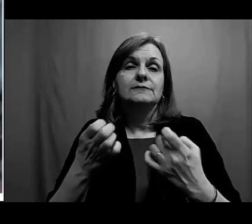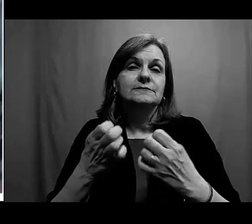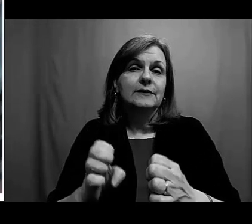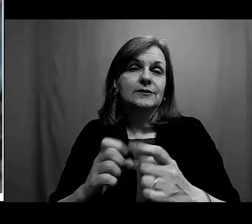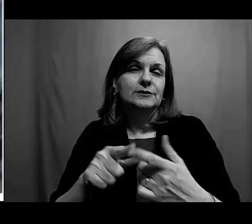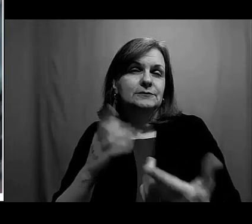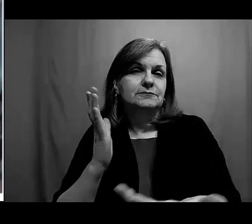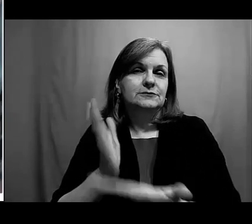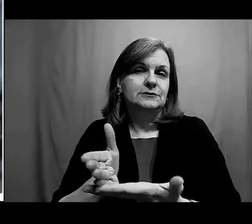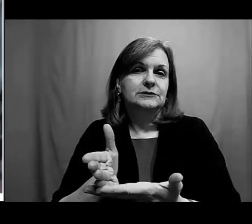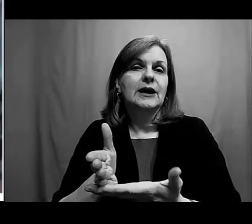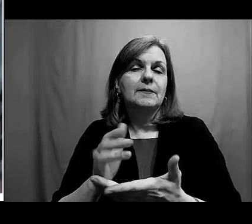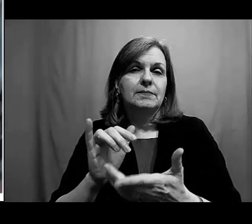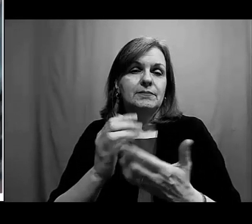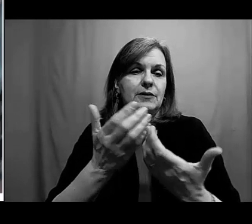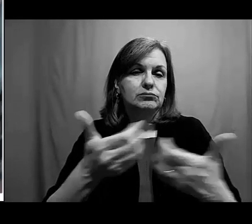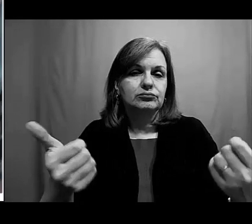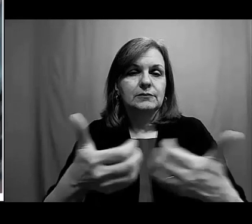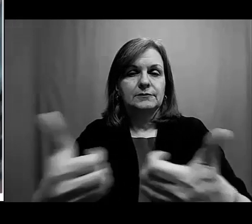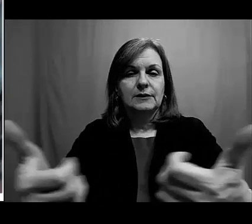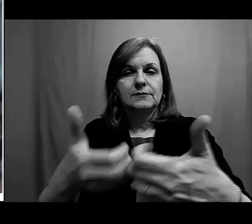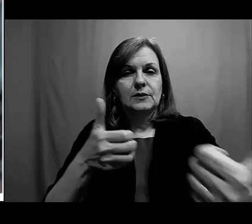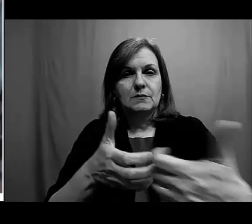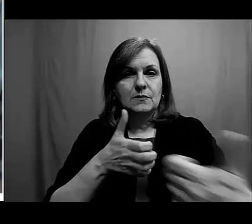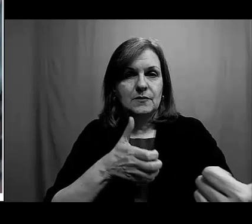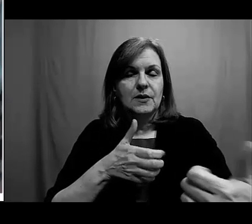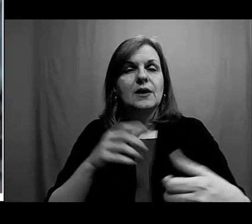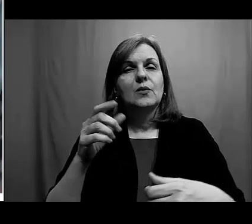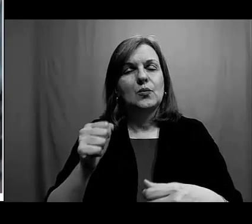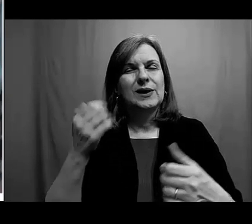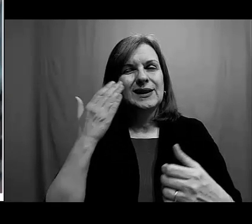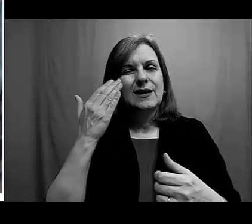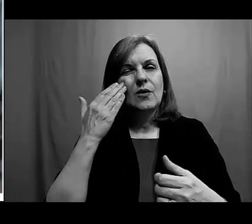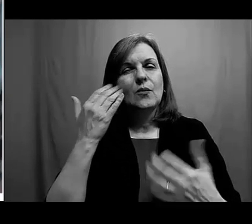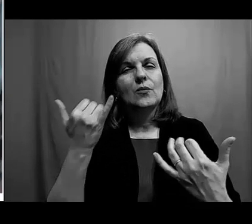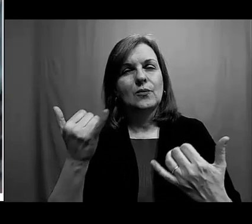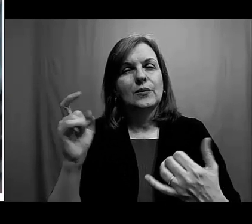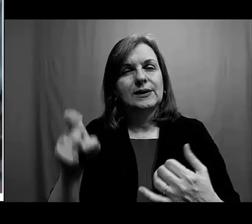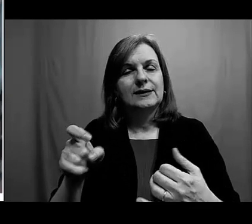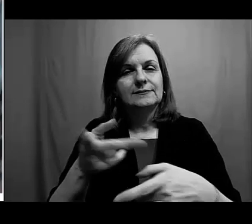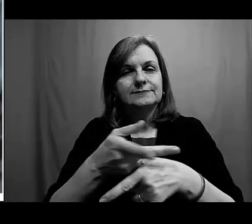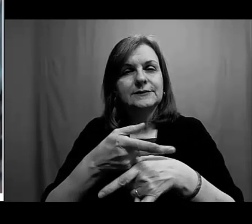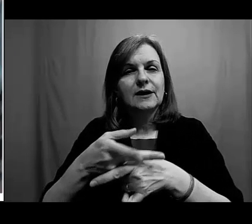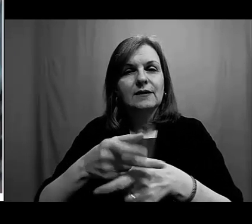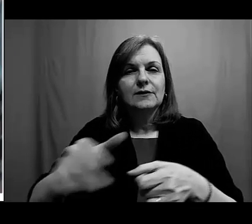work to stop that -- we better understand now that we have to maintain